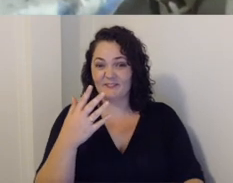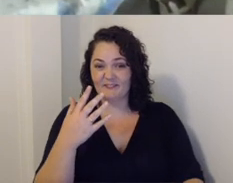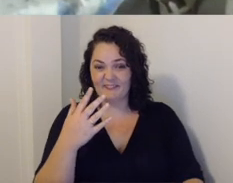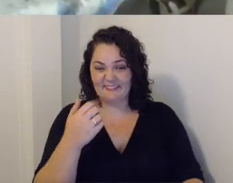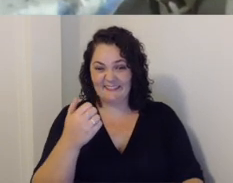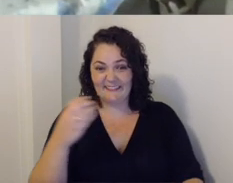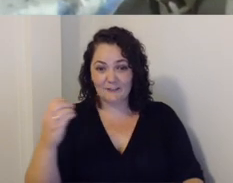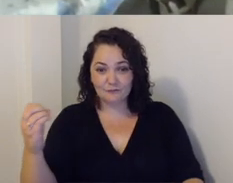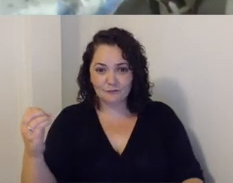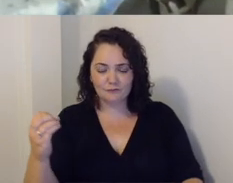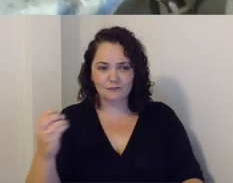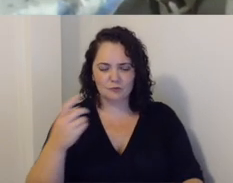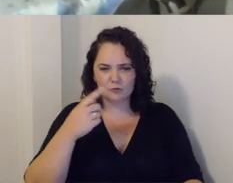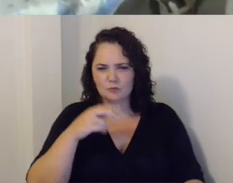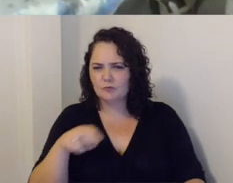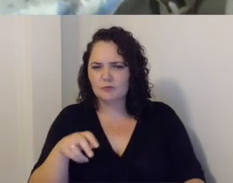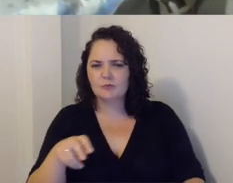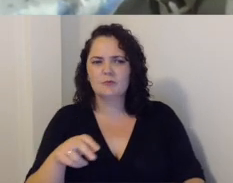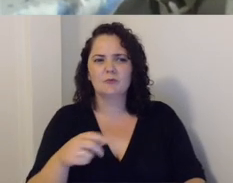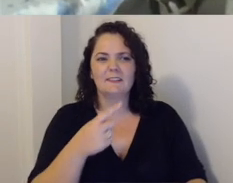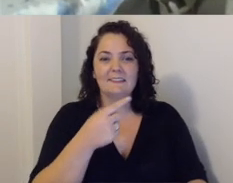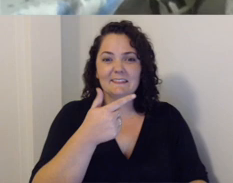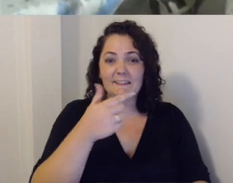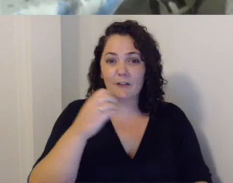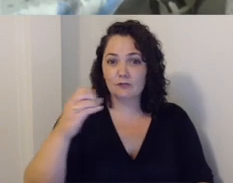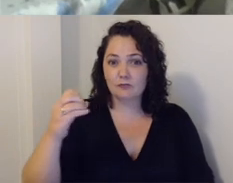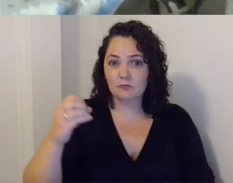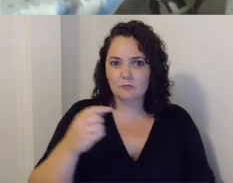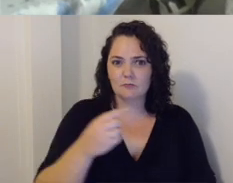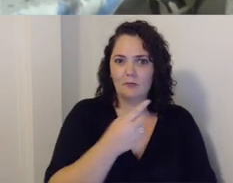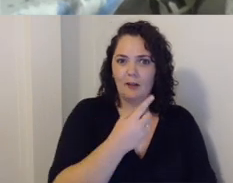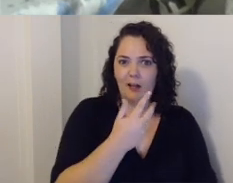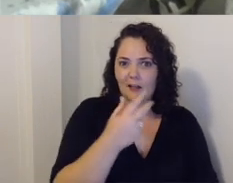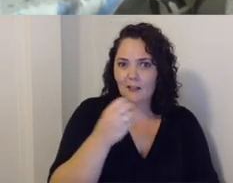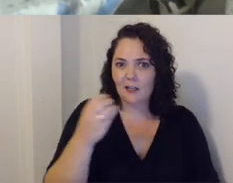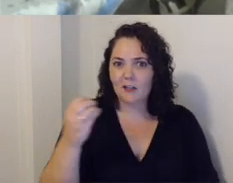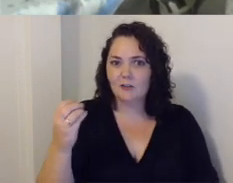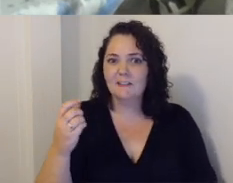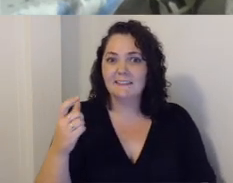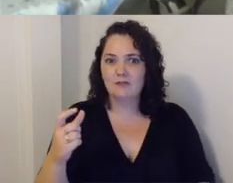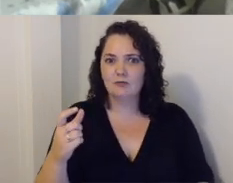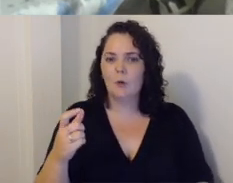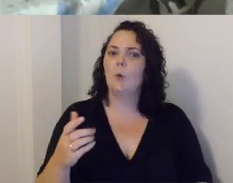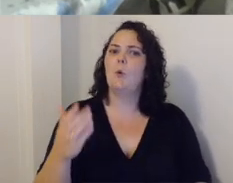um into the 17th and 18th century, you'll begin to see these dynamics and tensions between